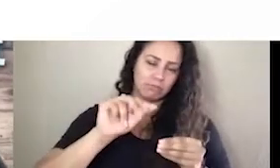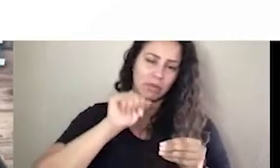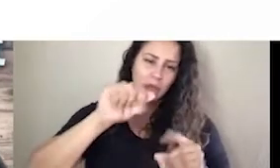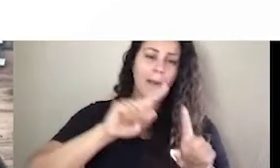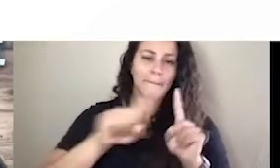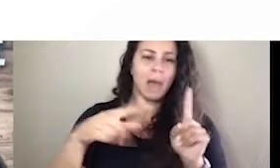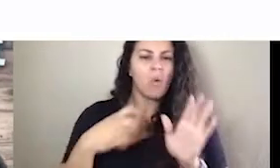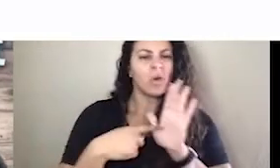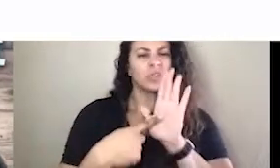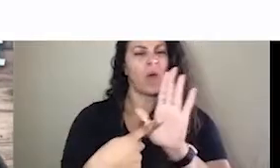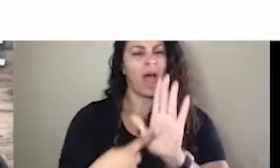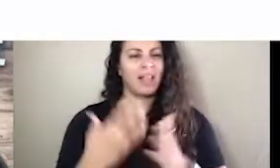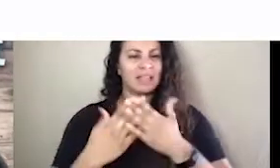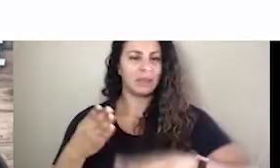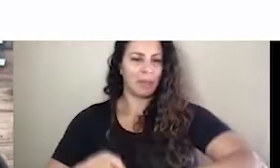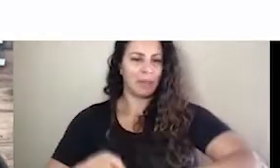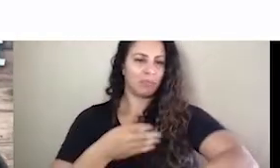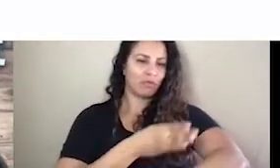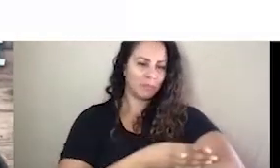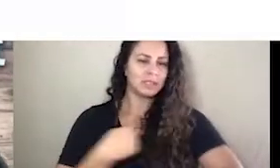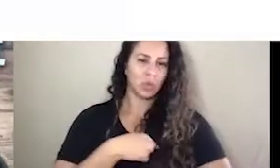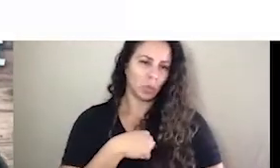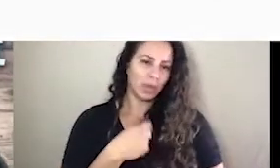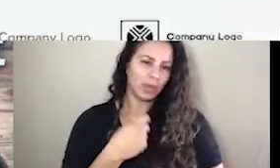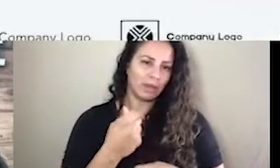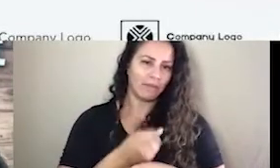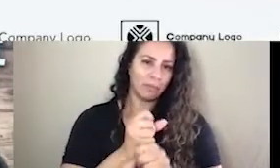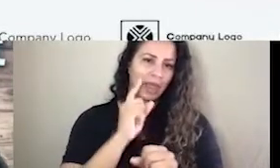CATEGORY TO SHOW THE INSTANCES FOR GROWTH THEME.